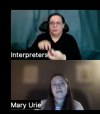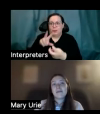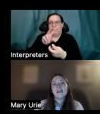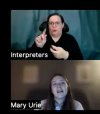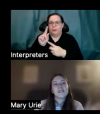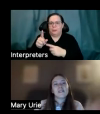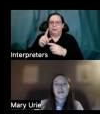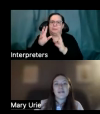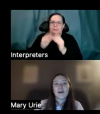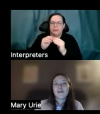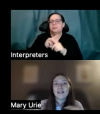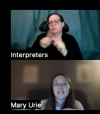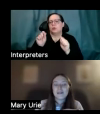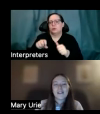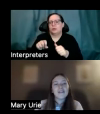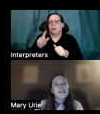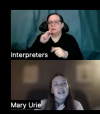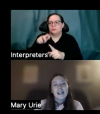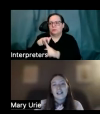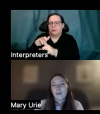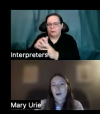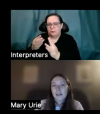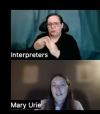them as they're going from one meeting to another and walk with